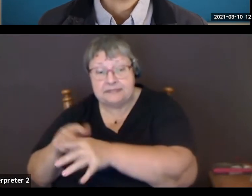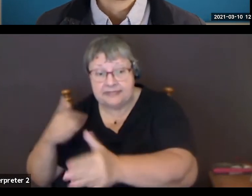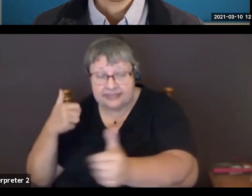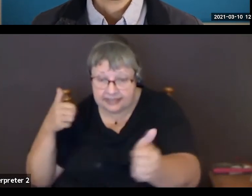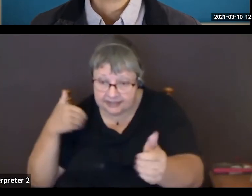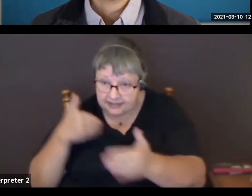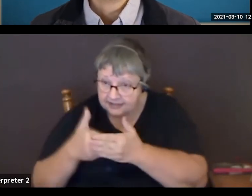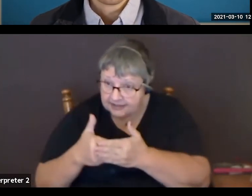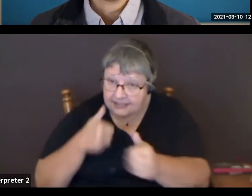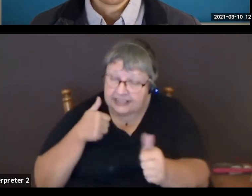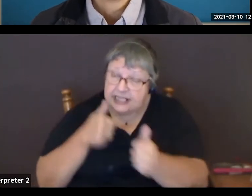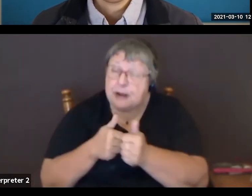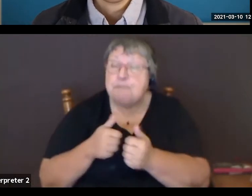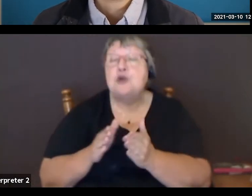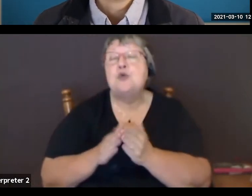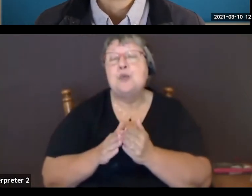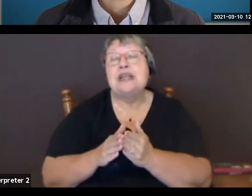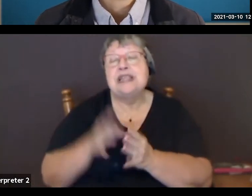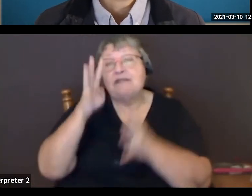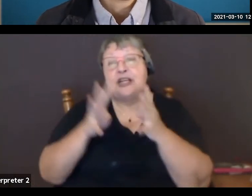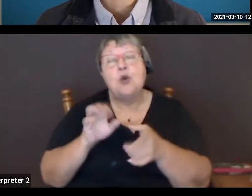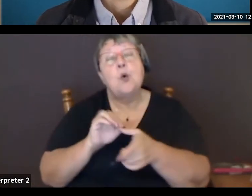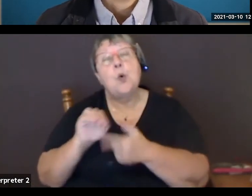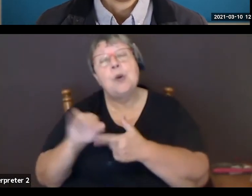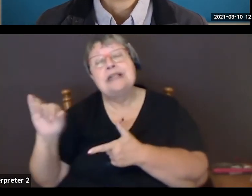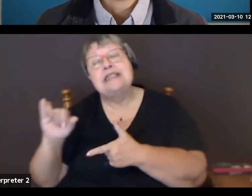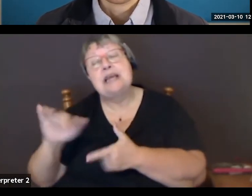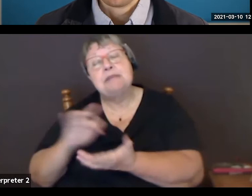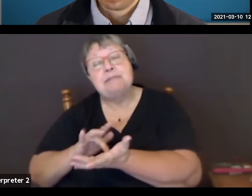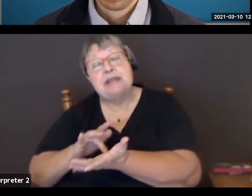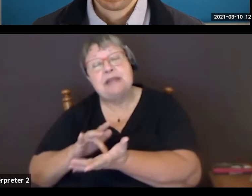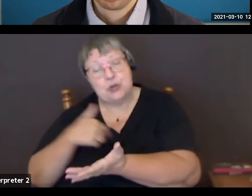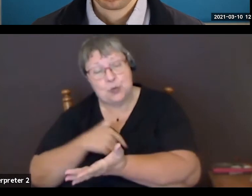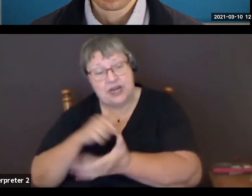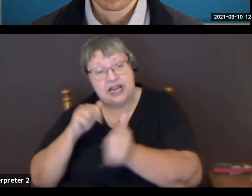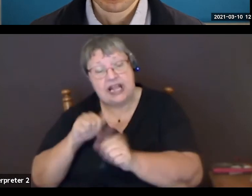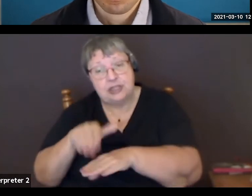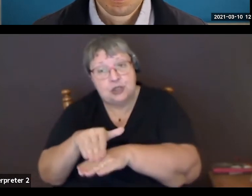slow down the pace of innovation to the pace of testing.